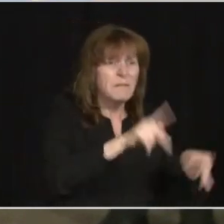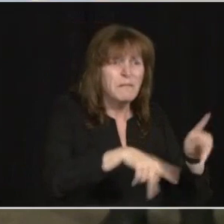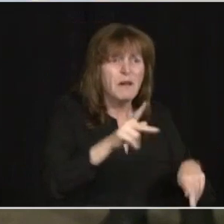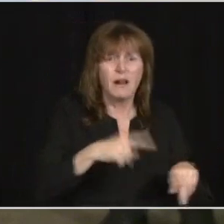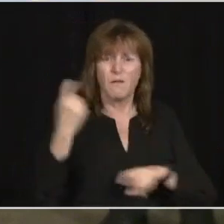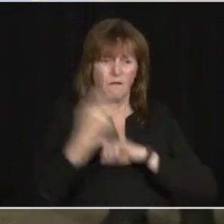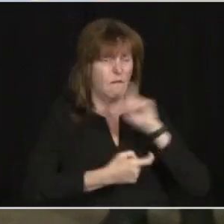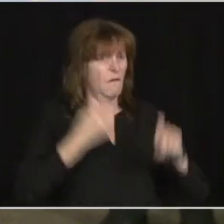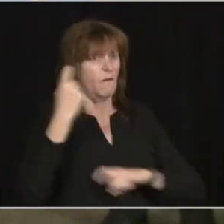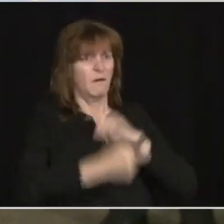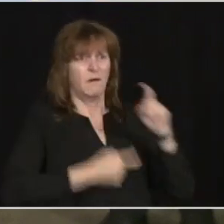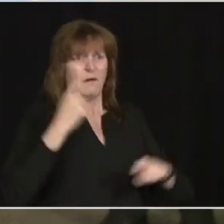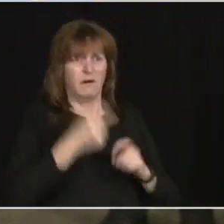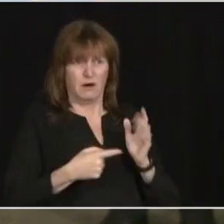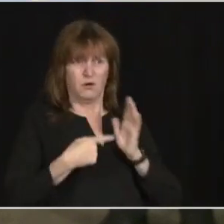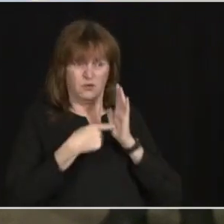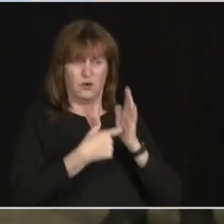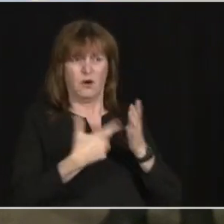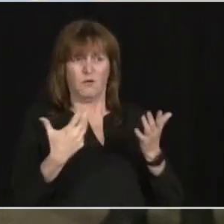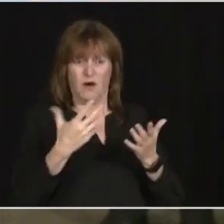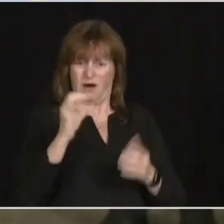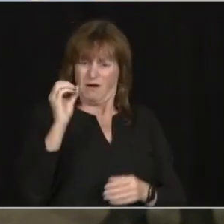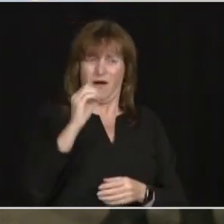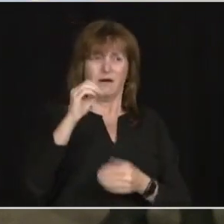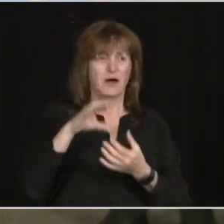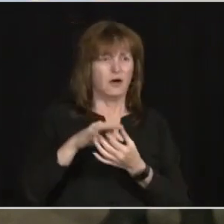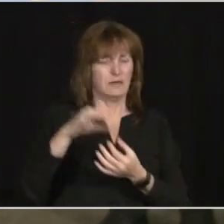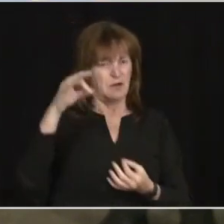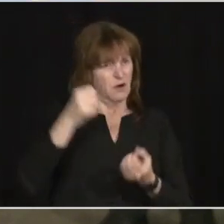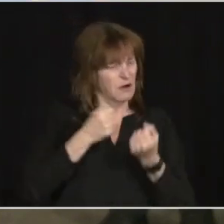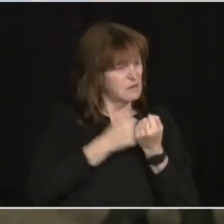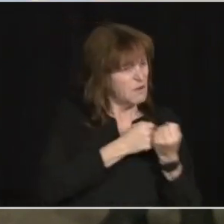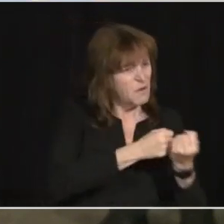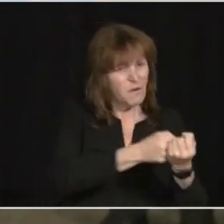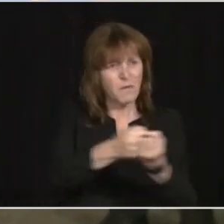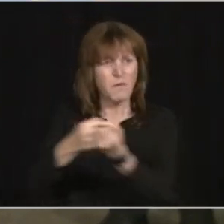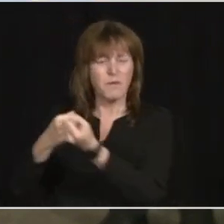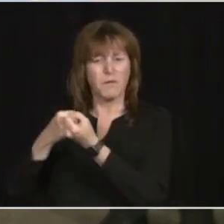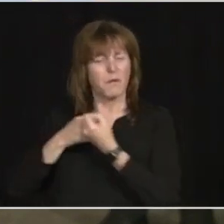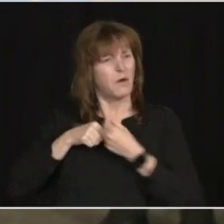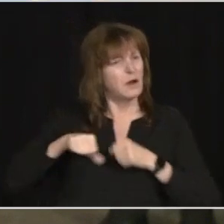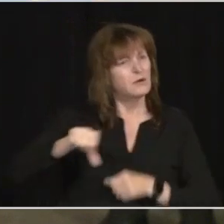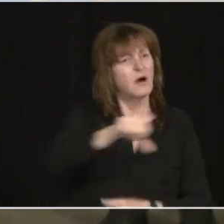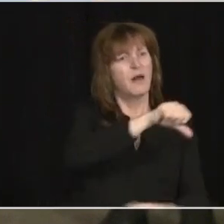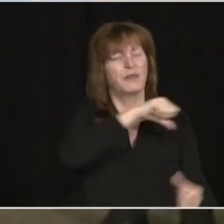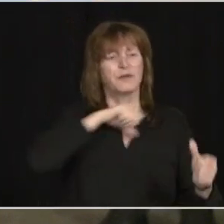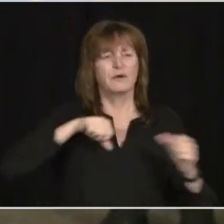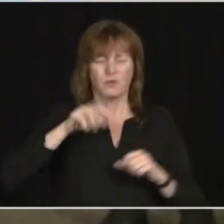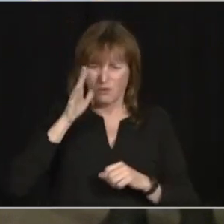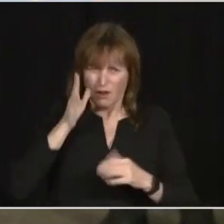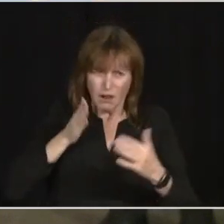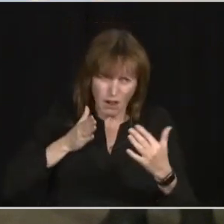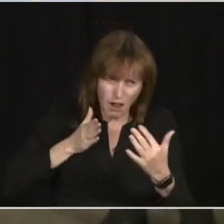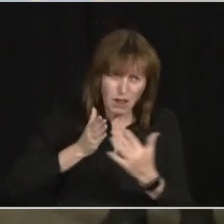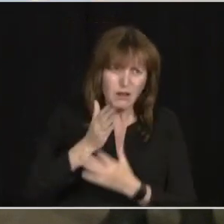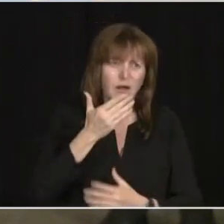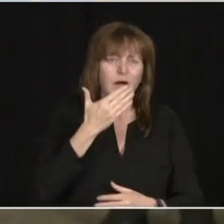having each other's back, we will get through this. Thank you and God bless the people of Ontario.